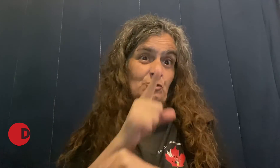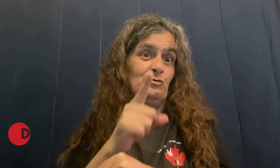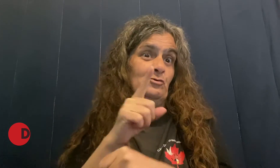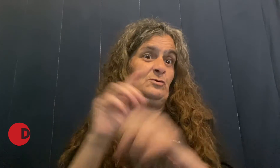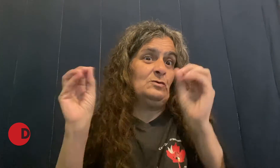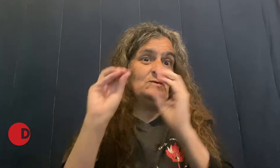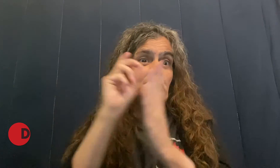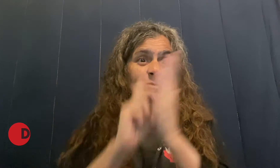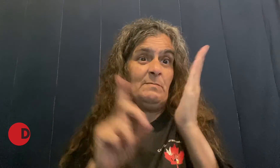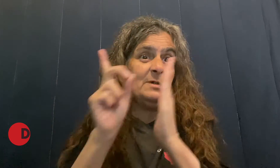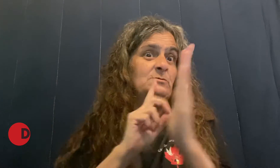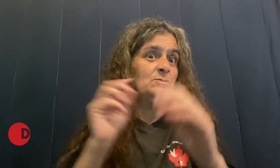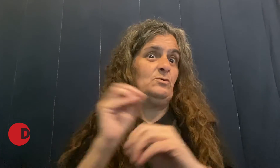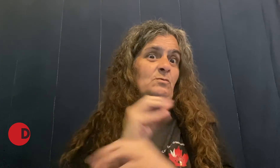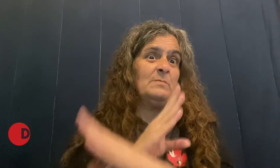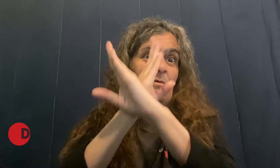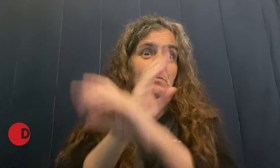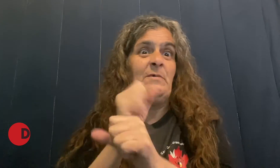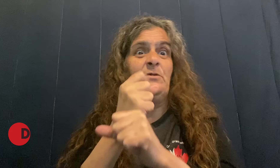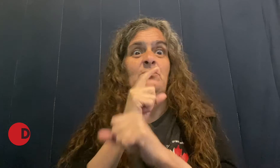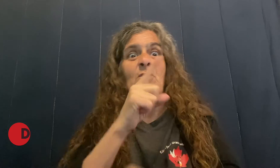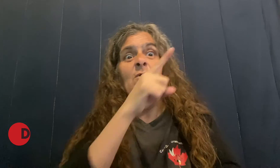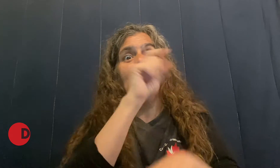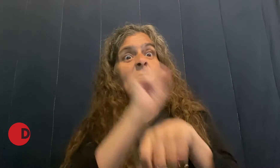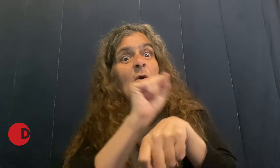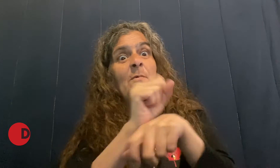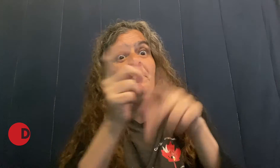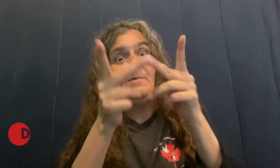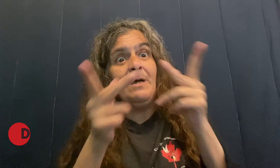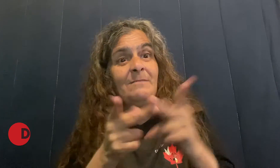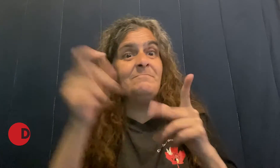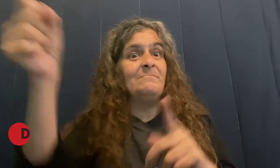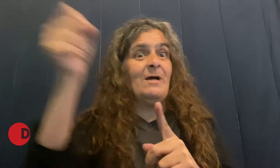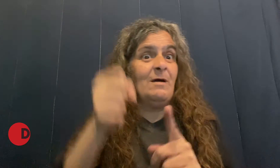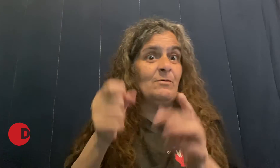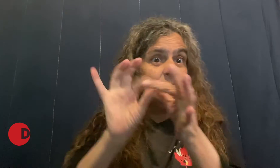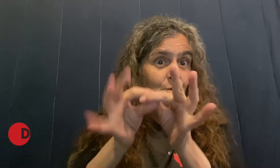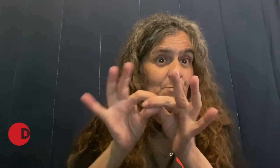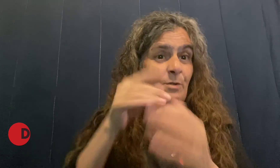to be expanded more about Employment opportunities and